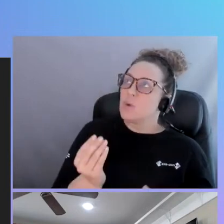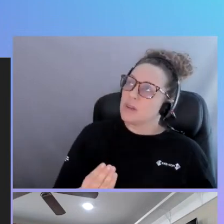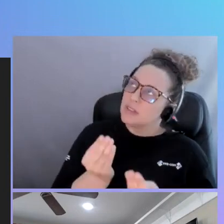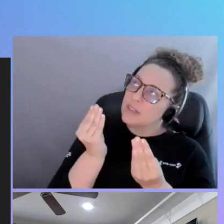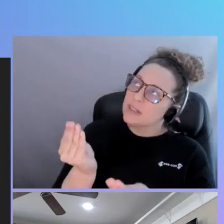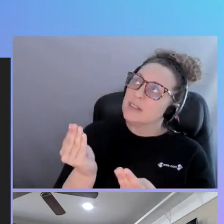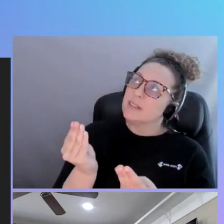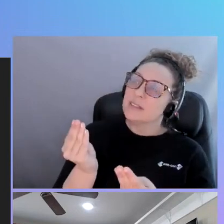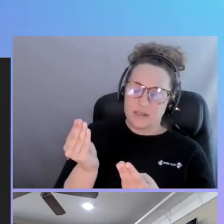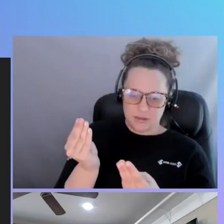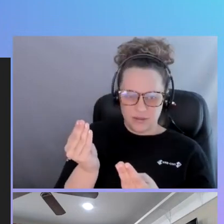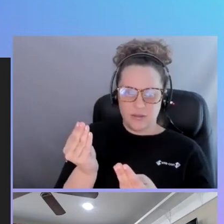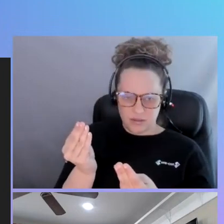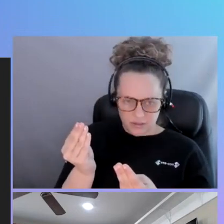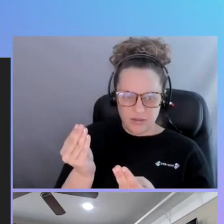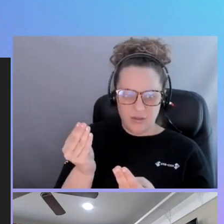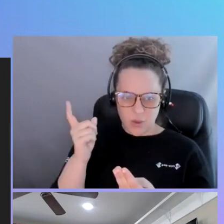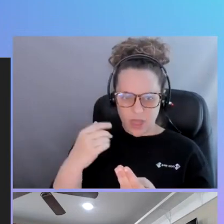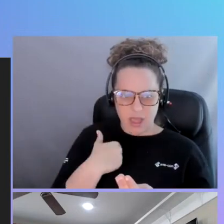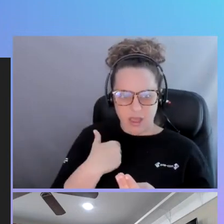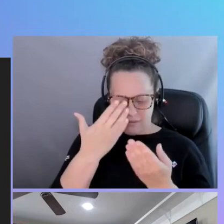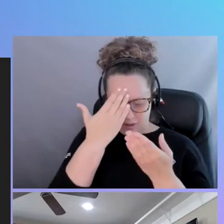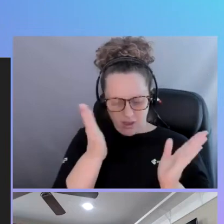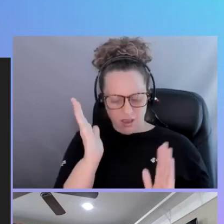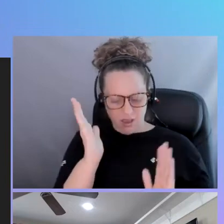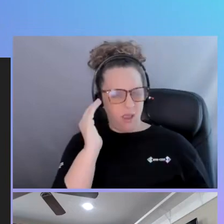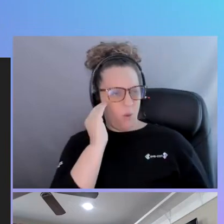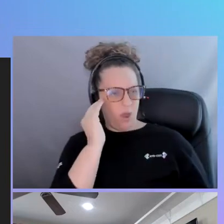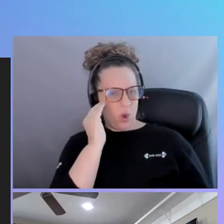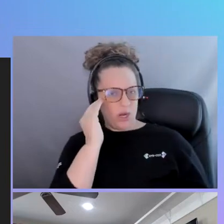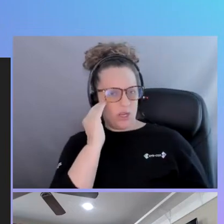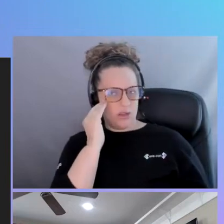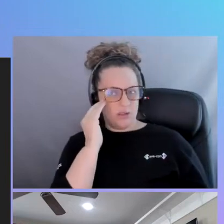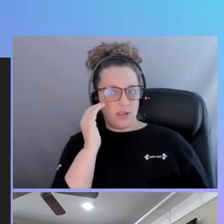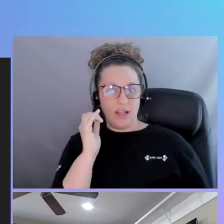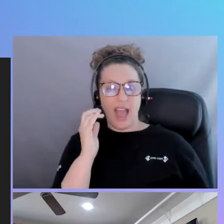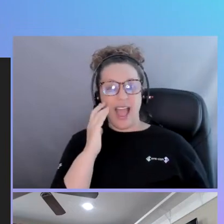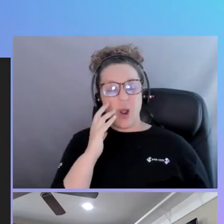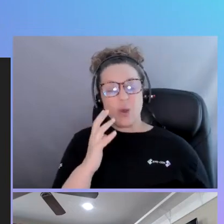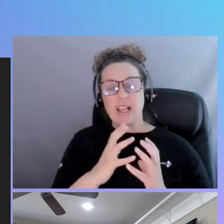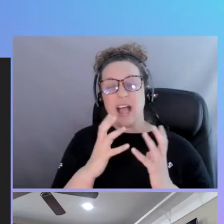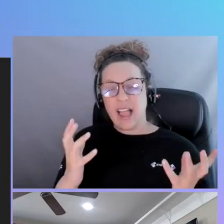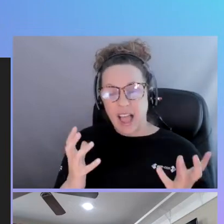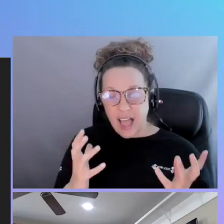that they have awareness. That's a tall order. I've done it. It